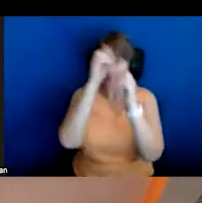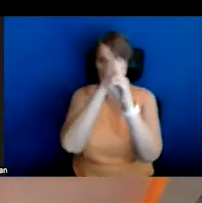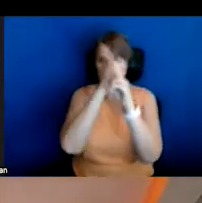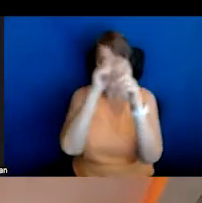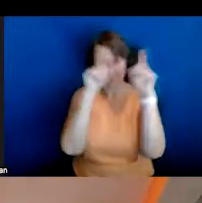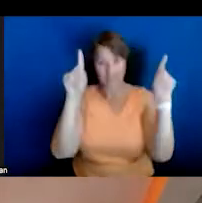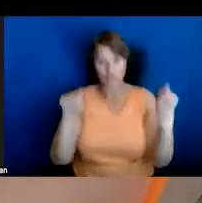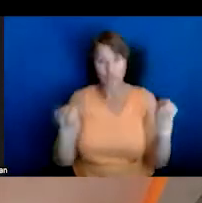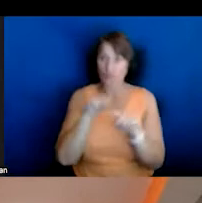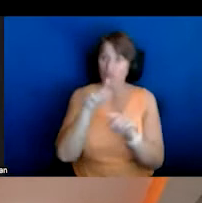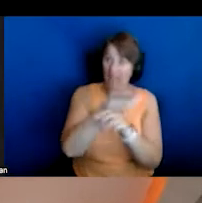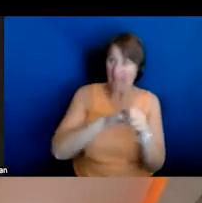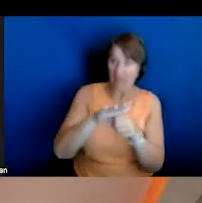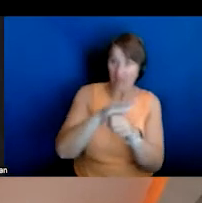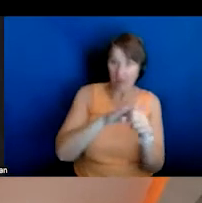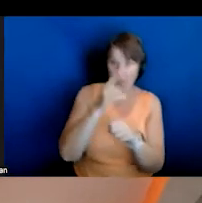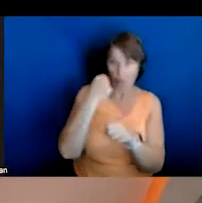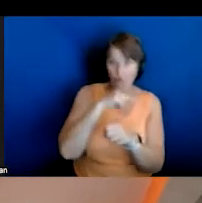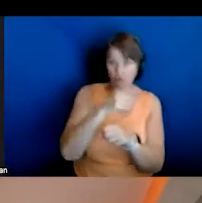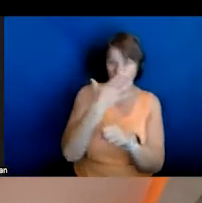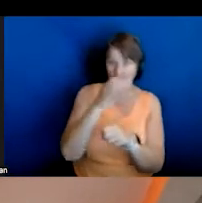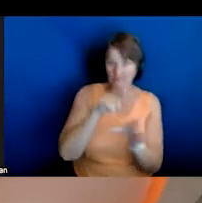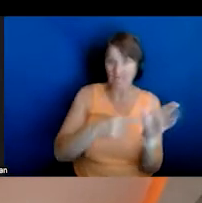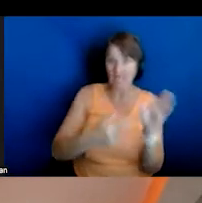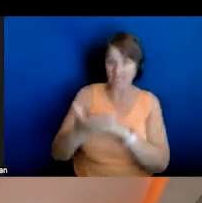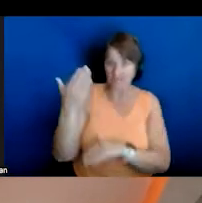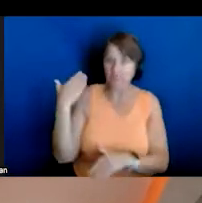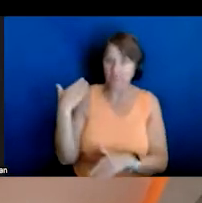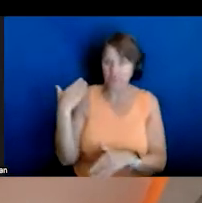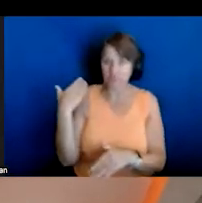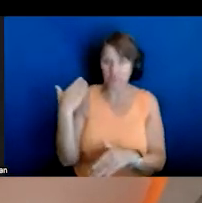port area 150 years before, where there was actually a garden;